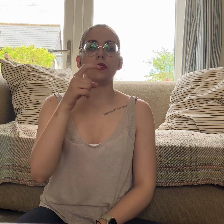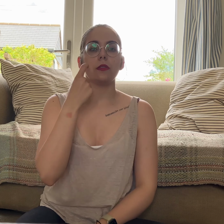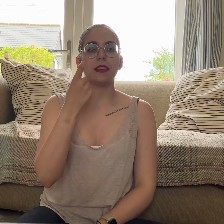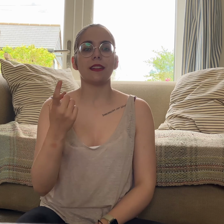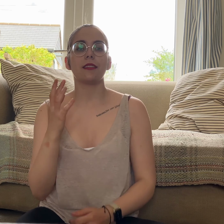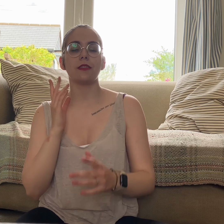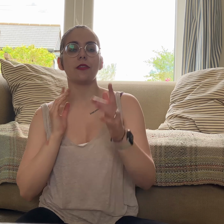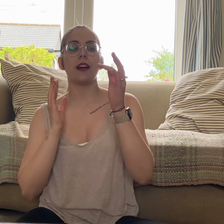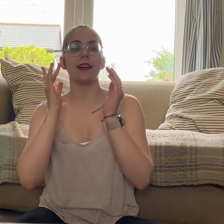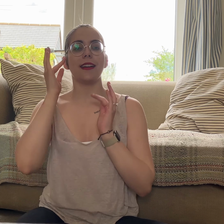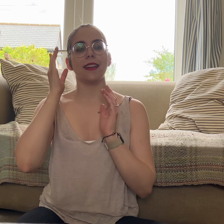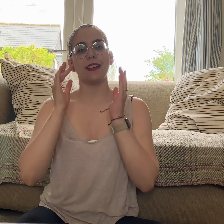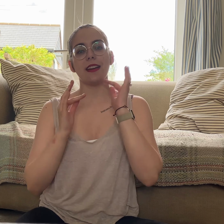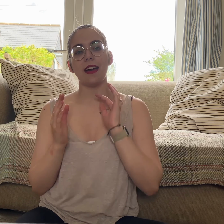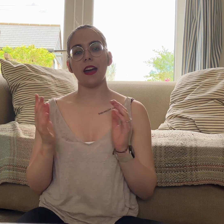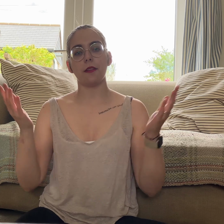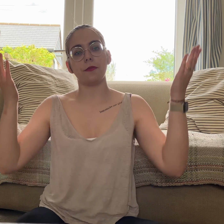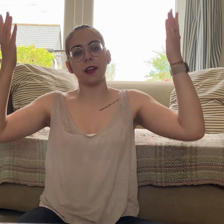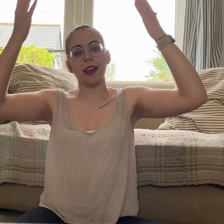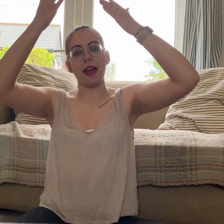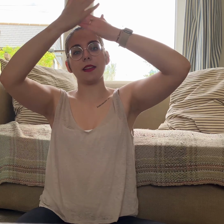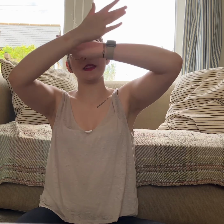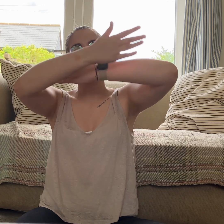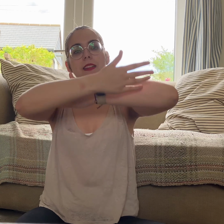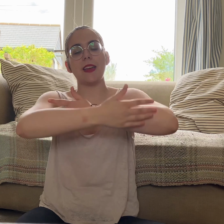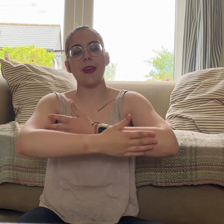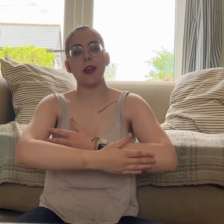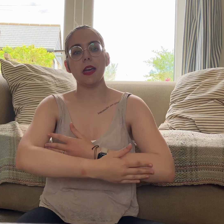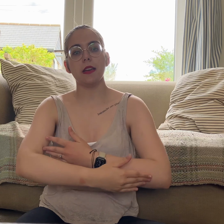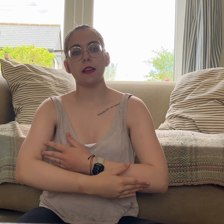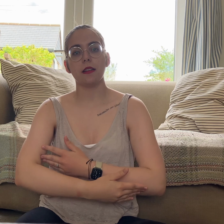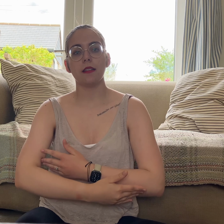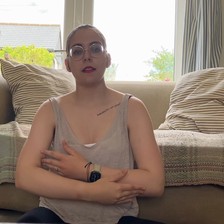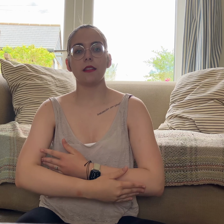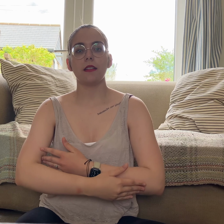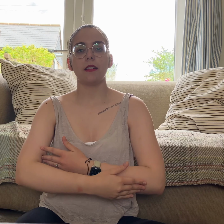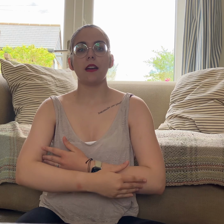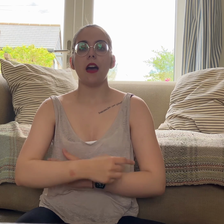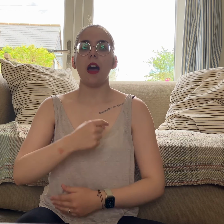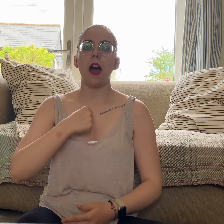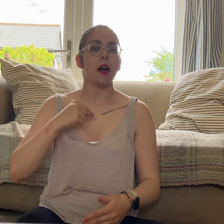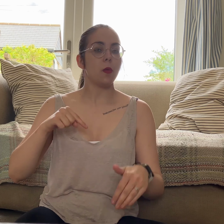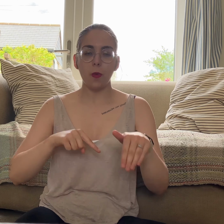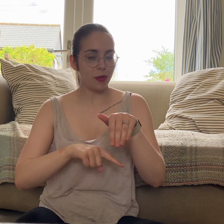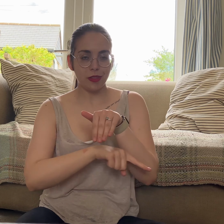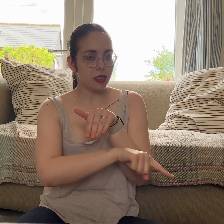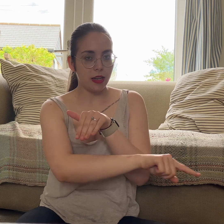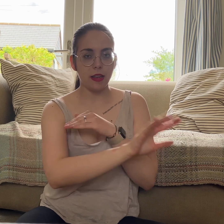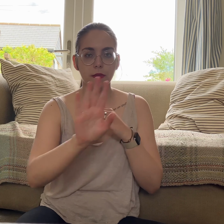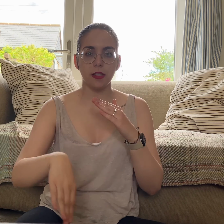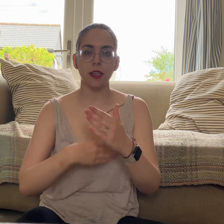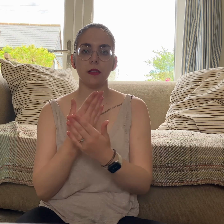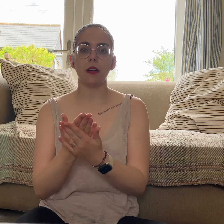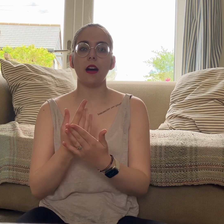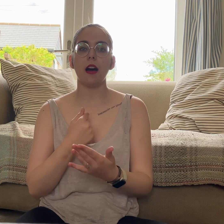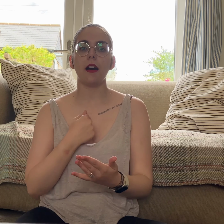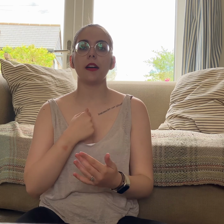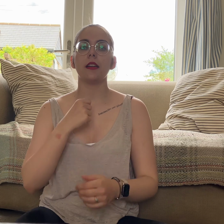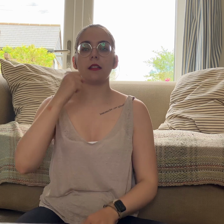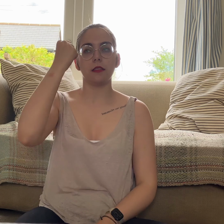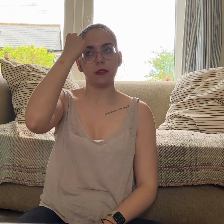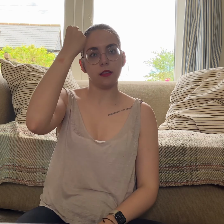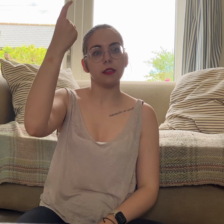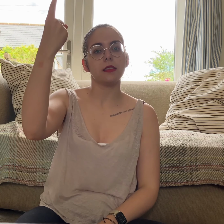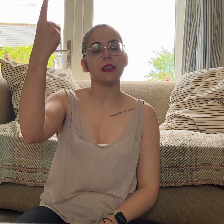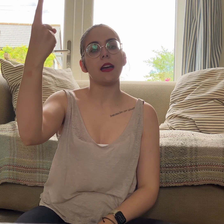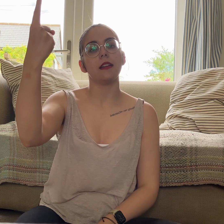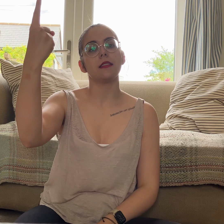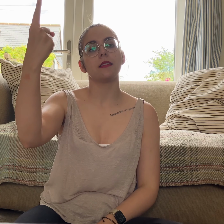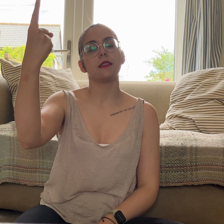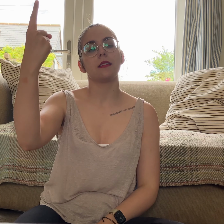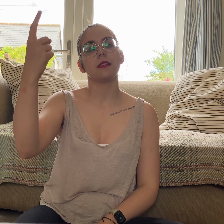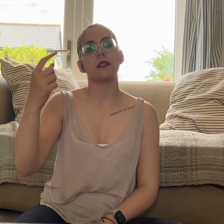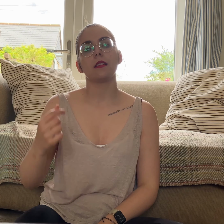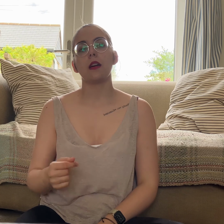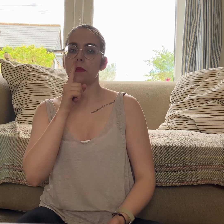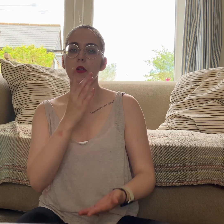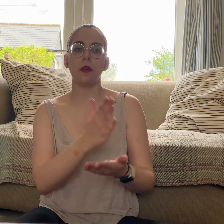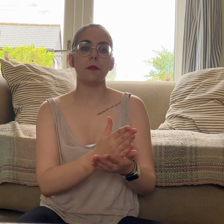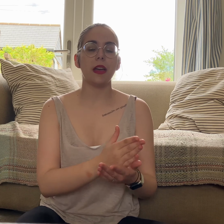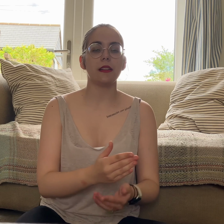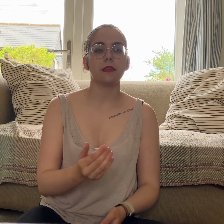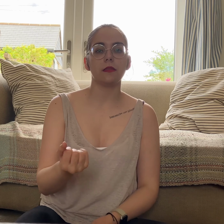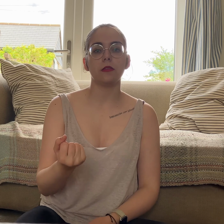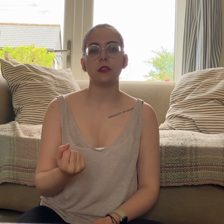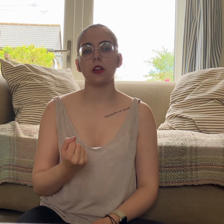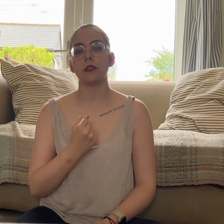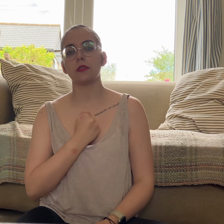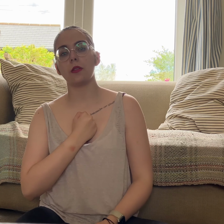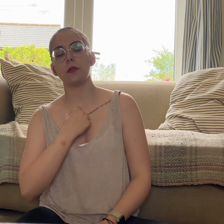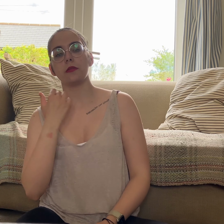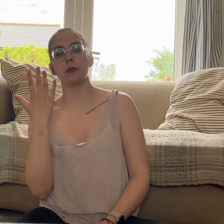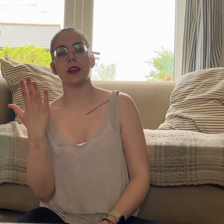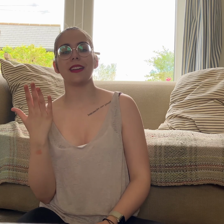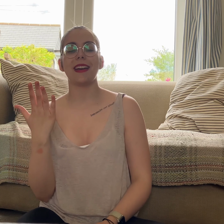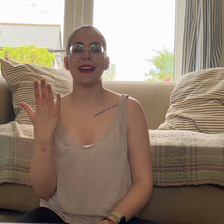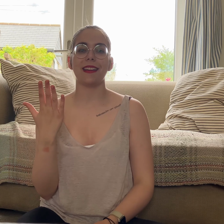You can cry every last tear, I won't leave until I understand. Promise you'll just hold my hand.